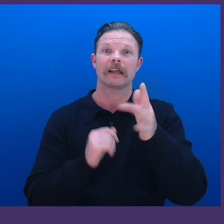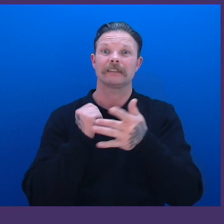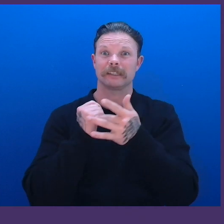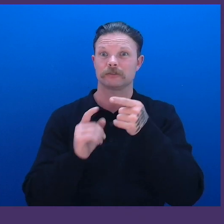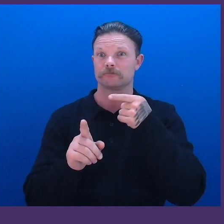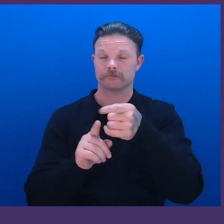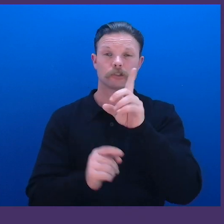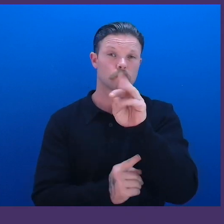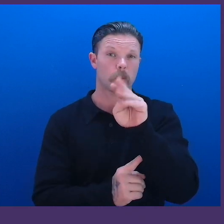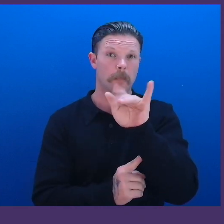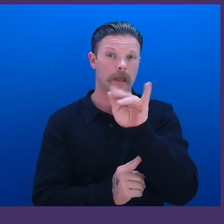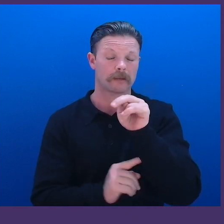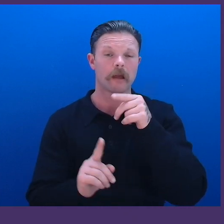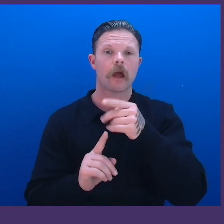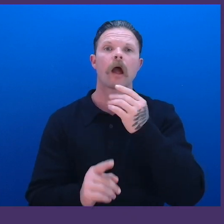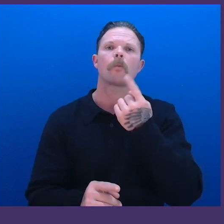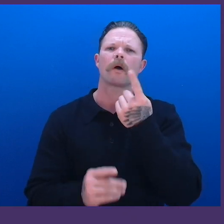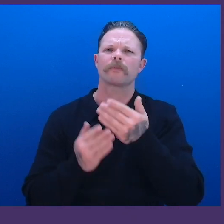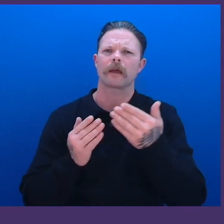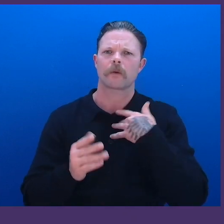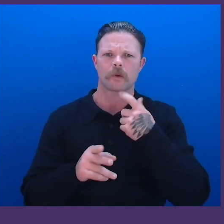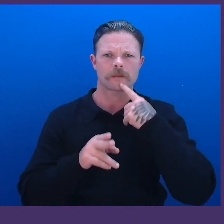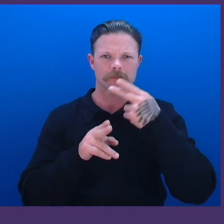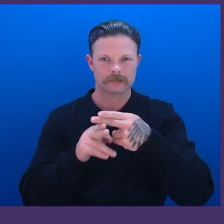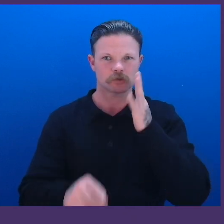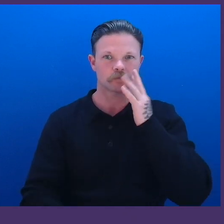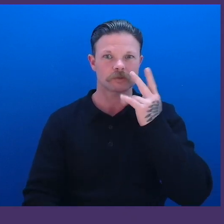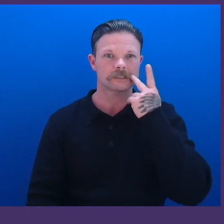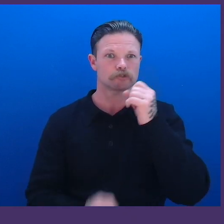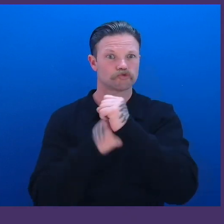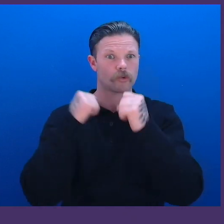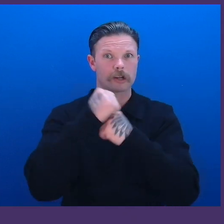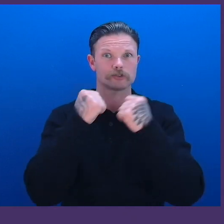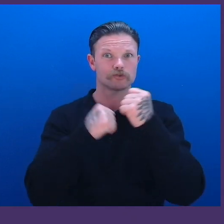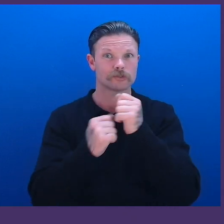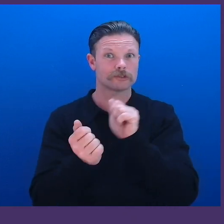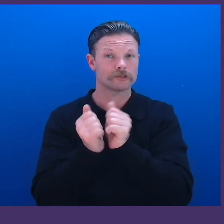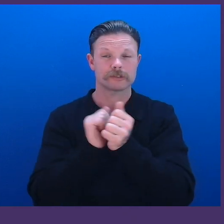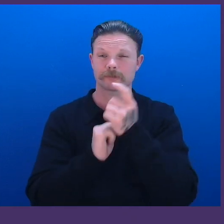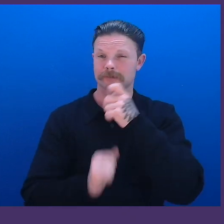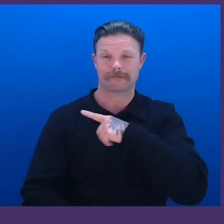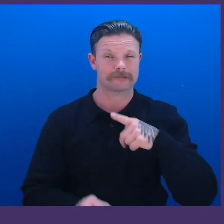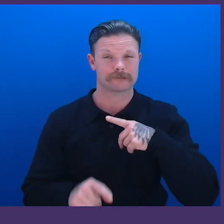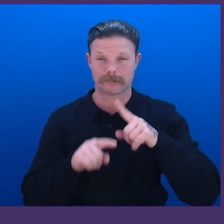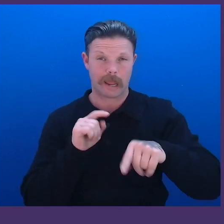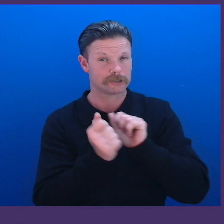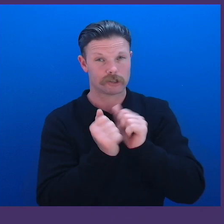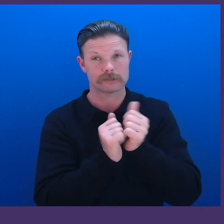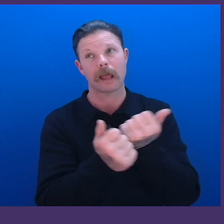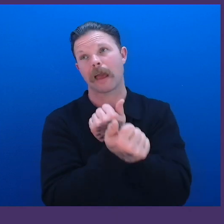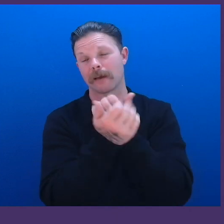that there will be also structural changes because legislation cannot change everything. Some things that we've seen in the past is, for example,